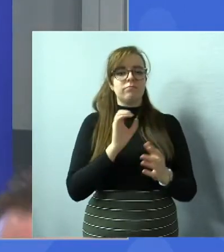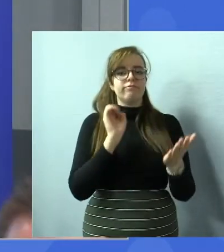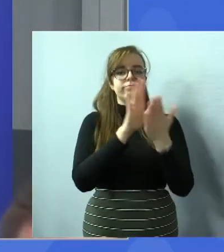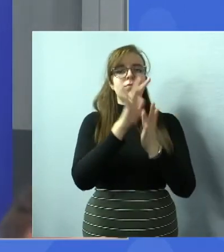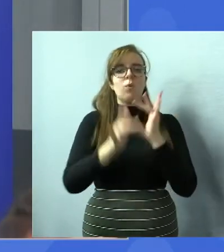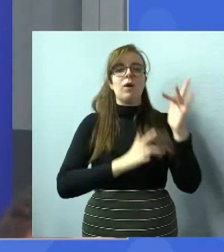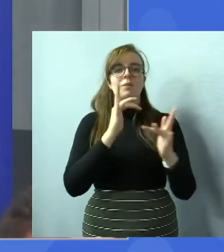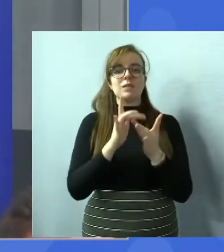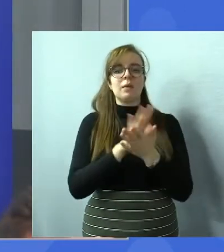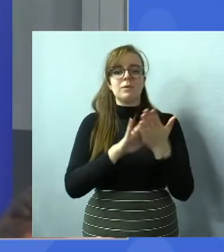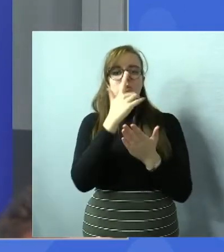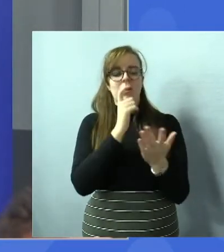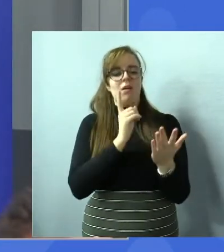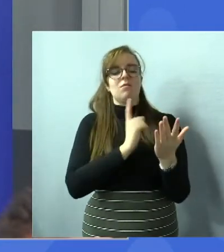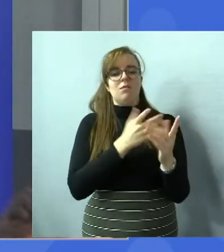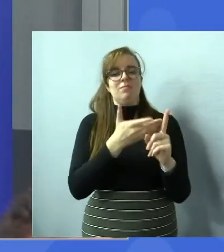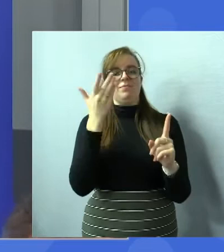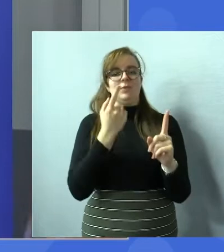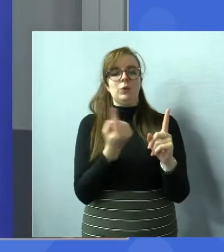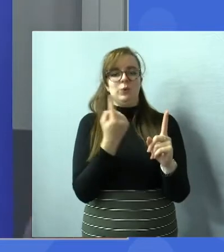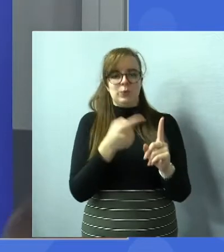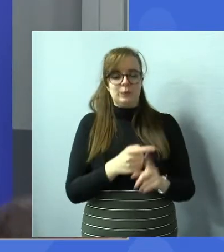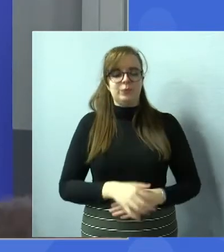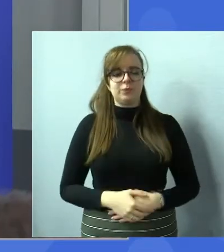you can make sure you know who we are and I'd like to welcome the research